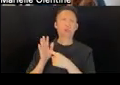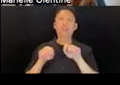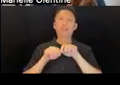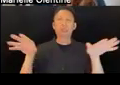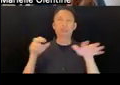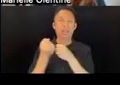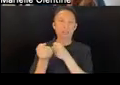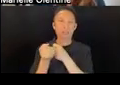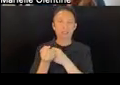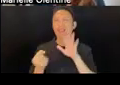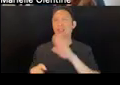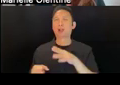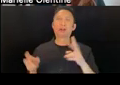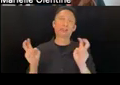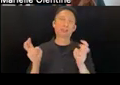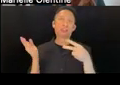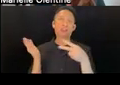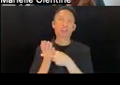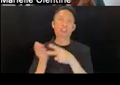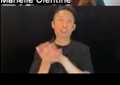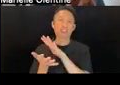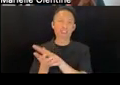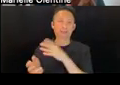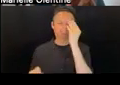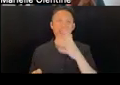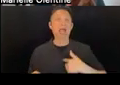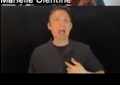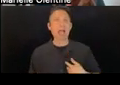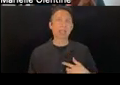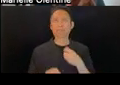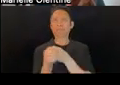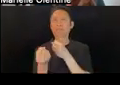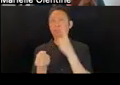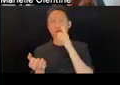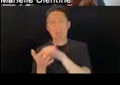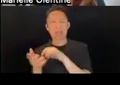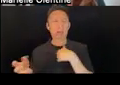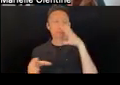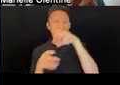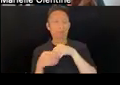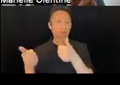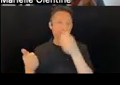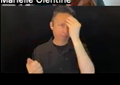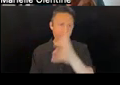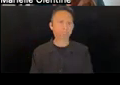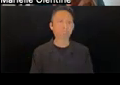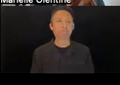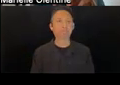priority list to give them more information. Don't think about it as you're pitting -- you're giving them more information.